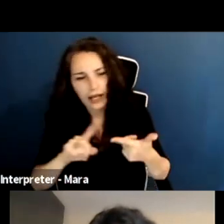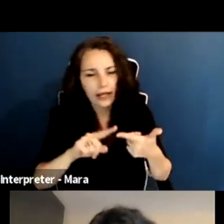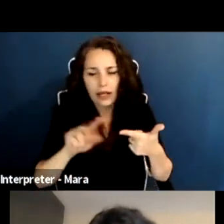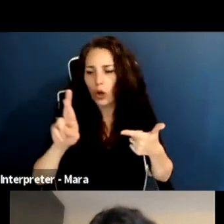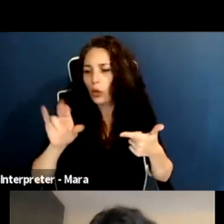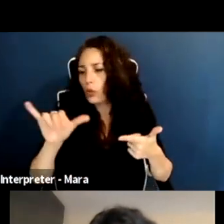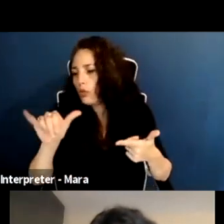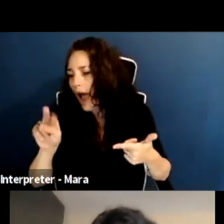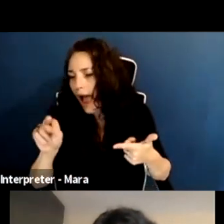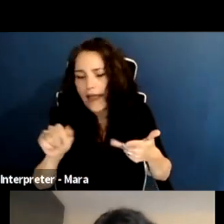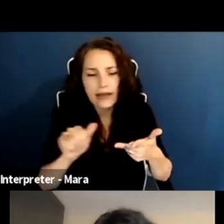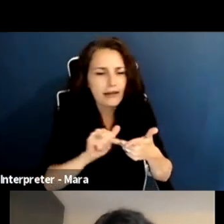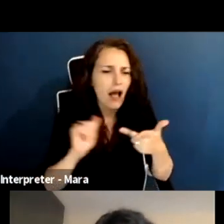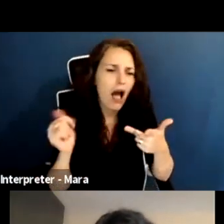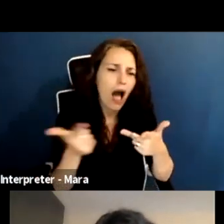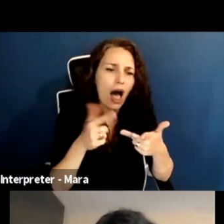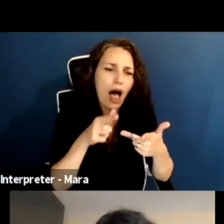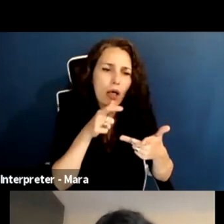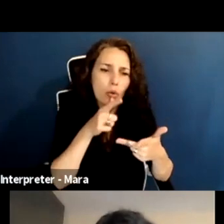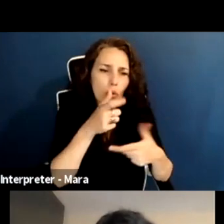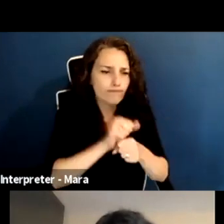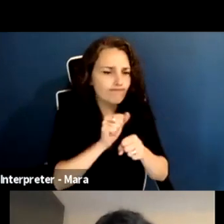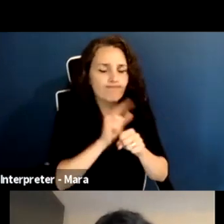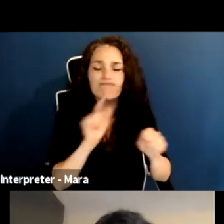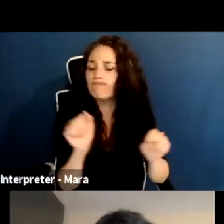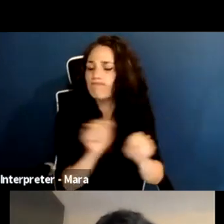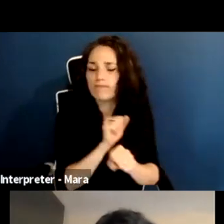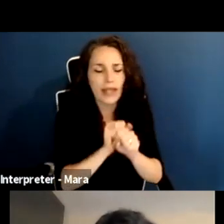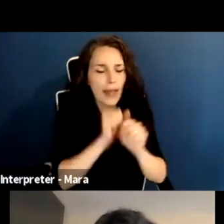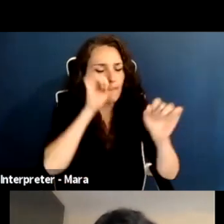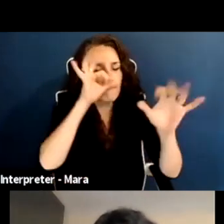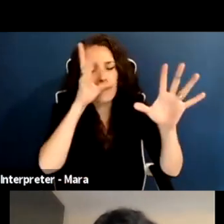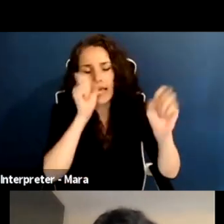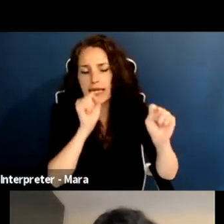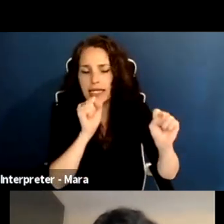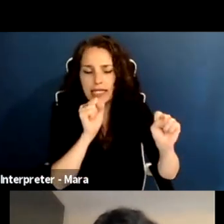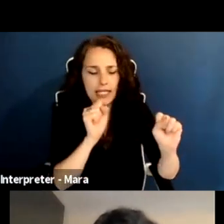everyone was absolutely amazing and wonderful